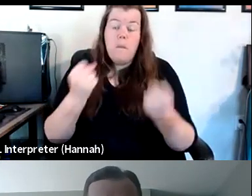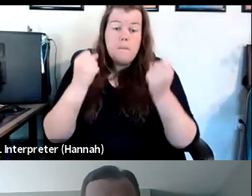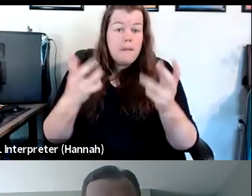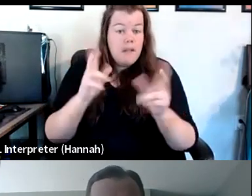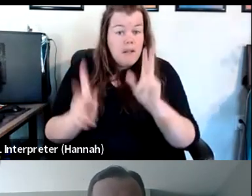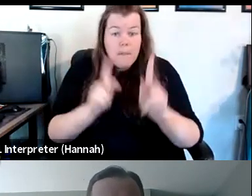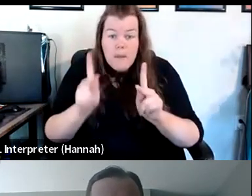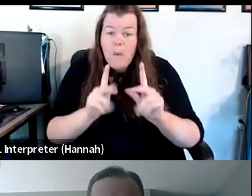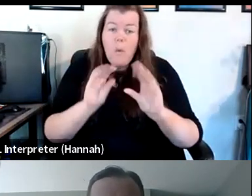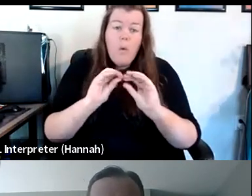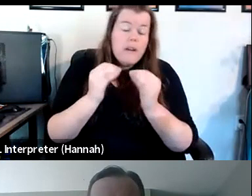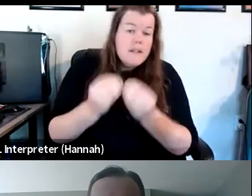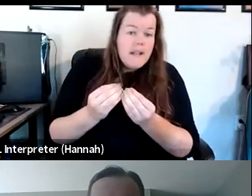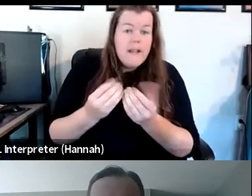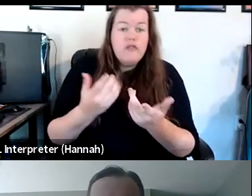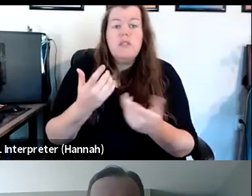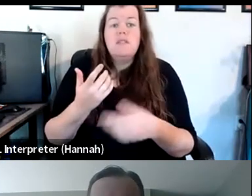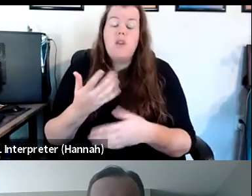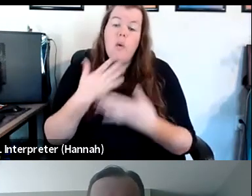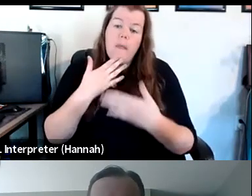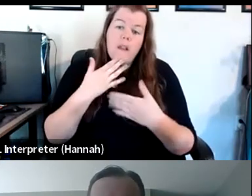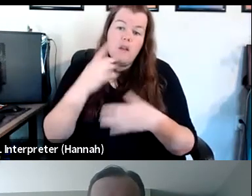and it's great to see you all here and be able to share some more information.